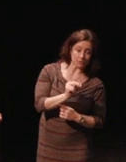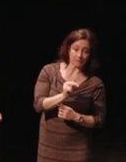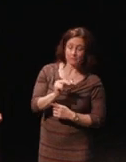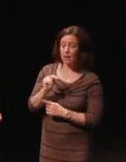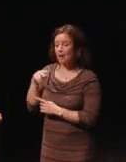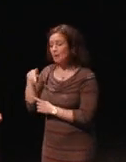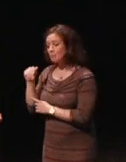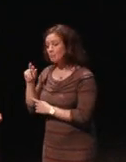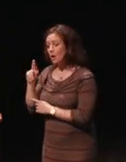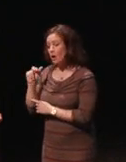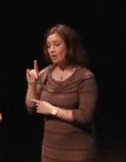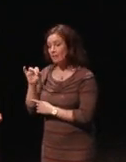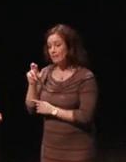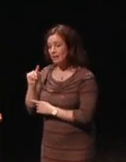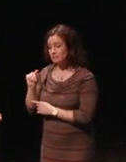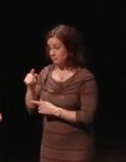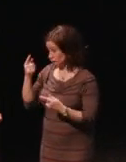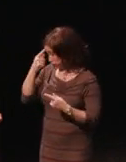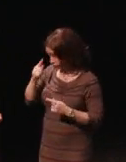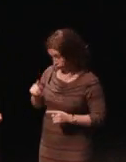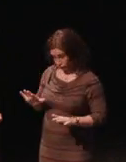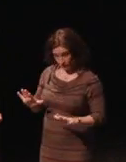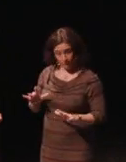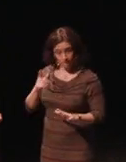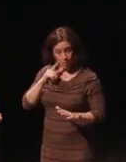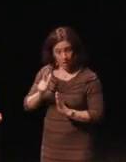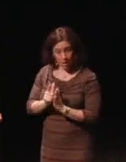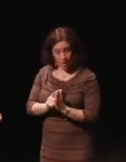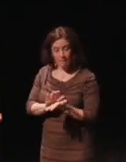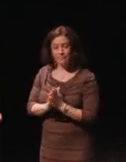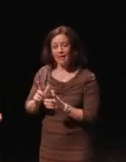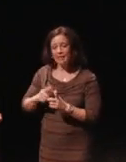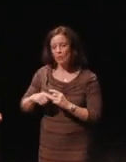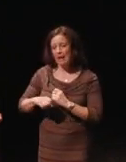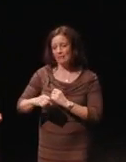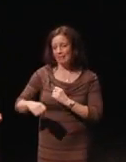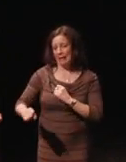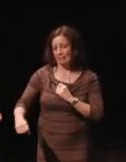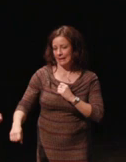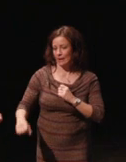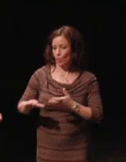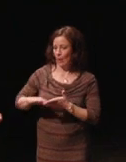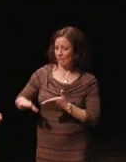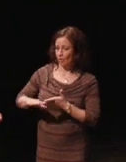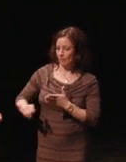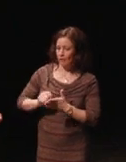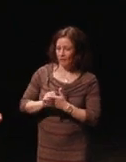After that again, as with CVAA there will be a lengthy waiver period of quite a number of years